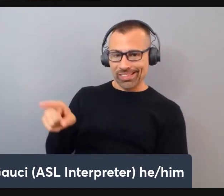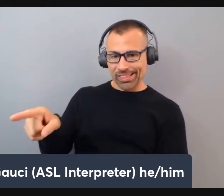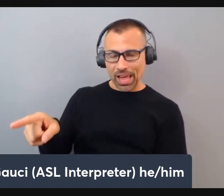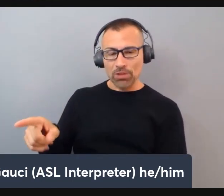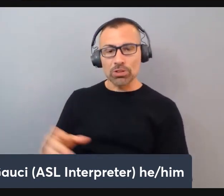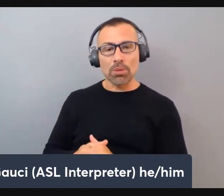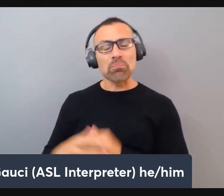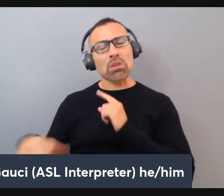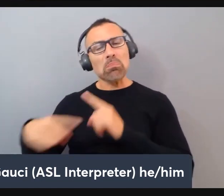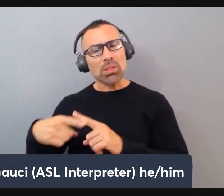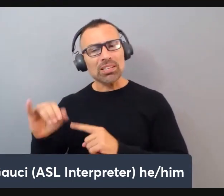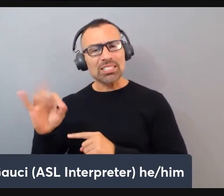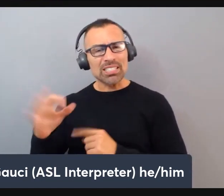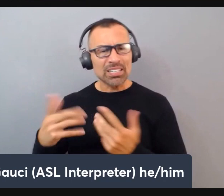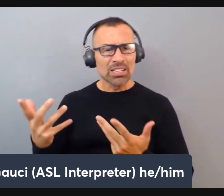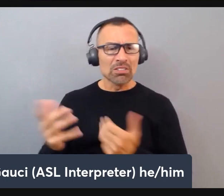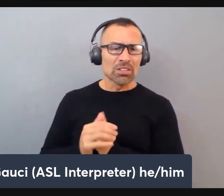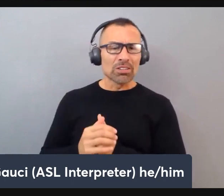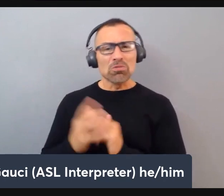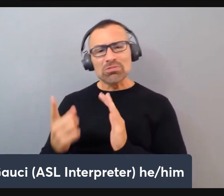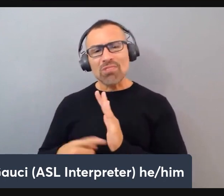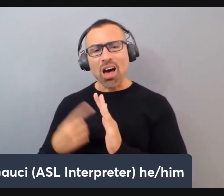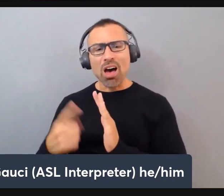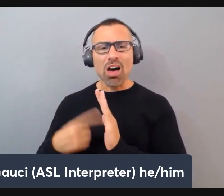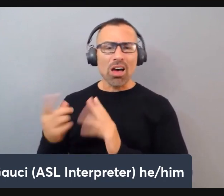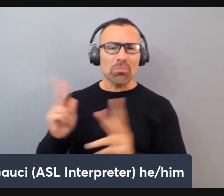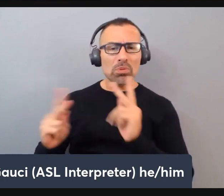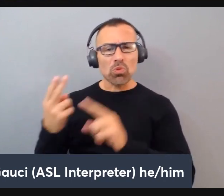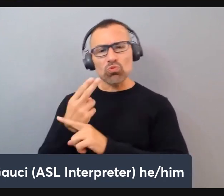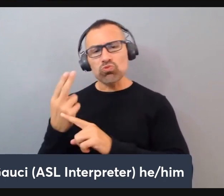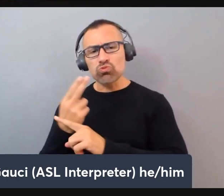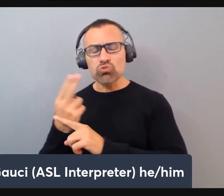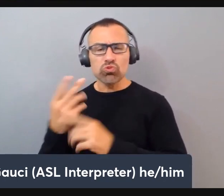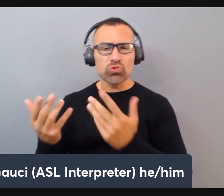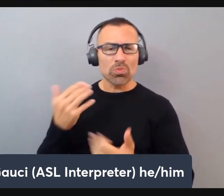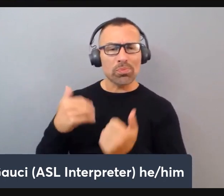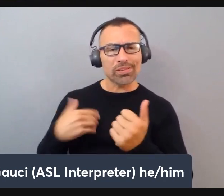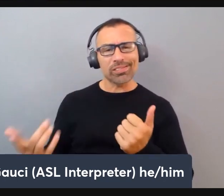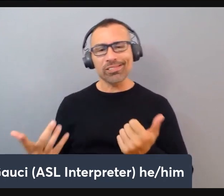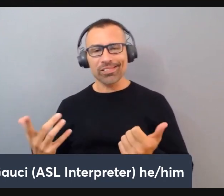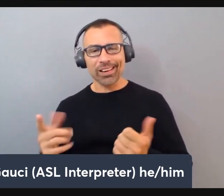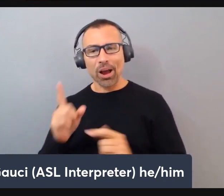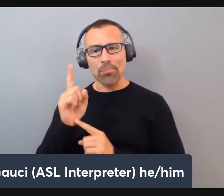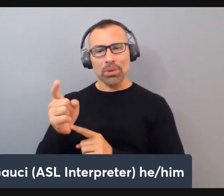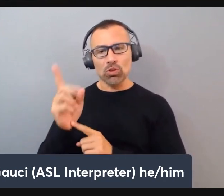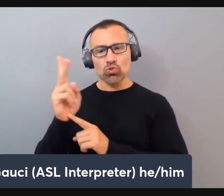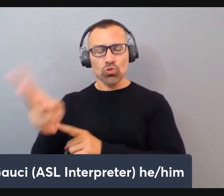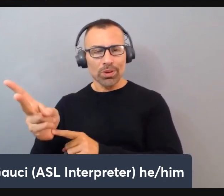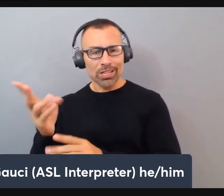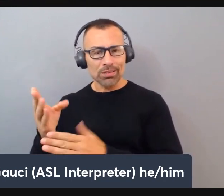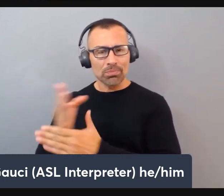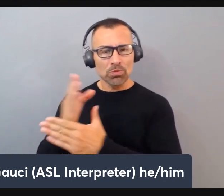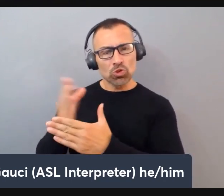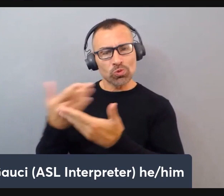So, people are logging in, maybe it was like a minute or two between each request. I'm not paying for any of that time in between.